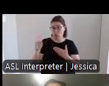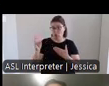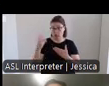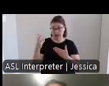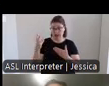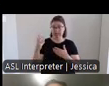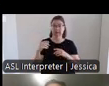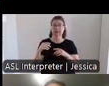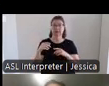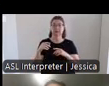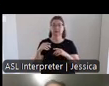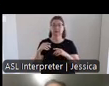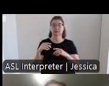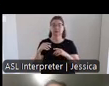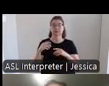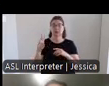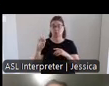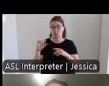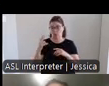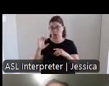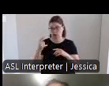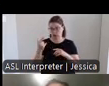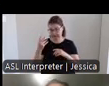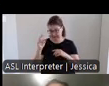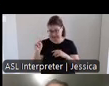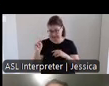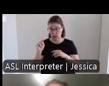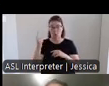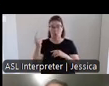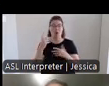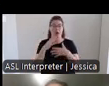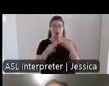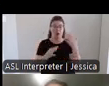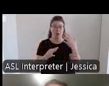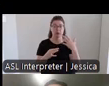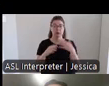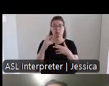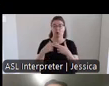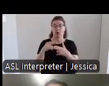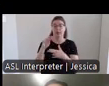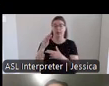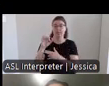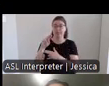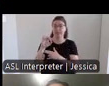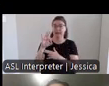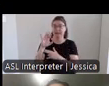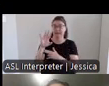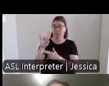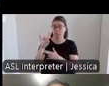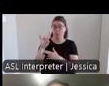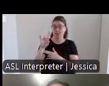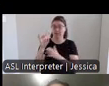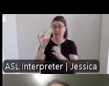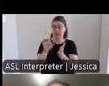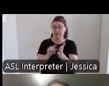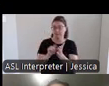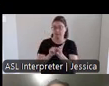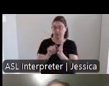um, digital platforms, is the Manifold Publishing platform. So right now, I'm on the Manifold Publishing homepage.